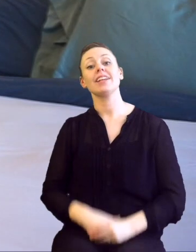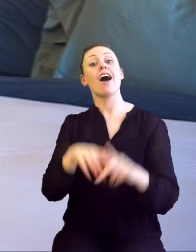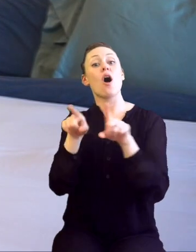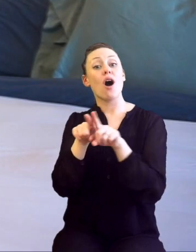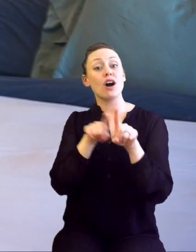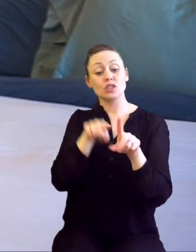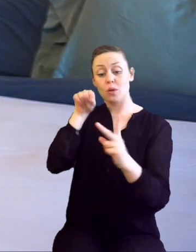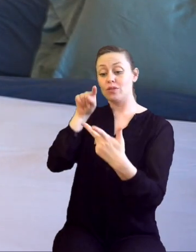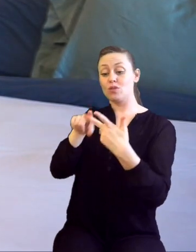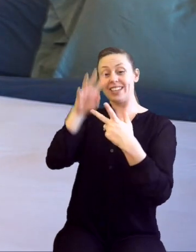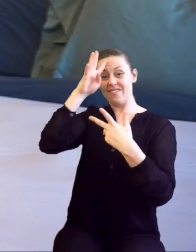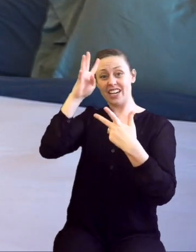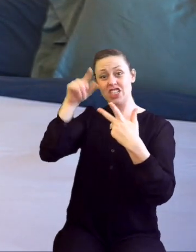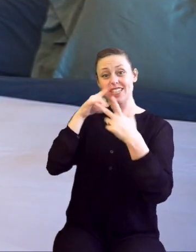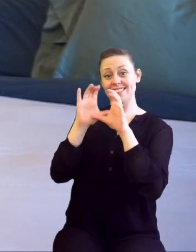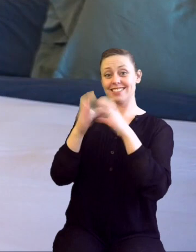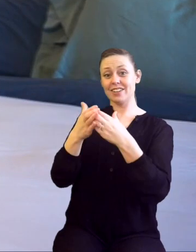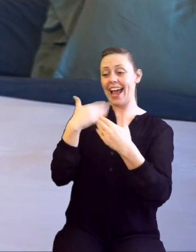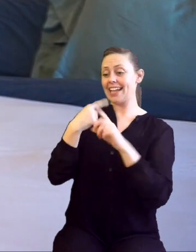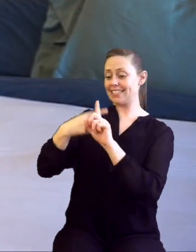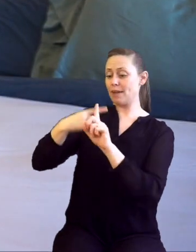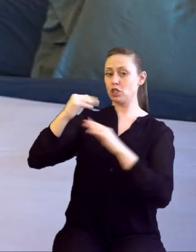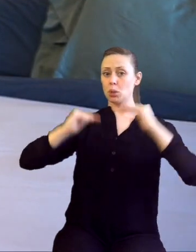the innovation series also has temperature balancing benefits in their